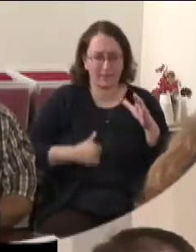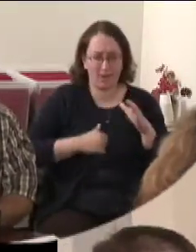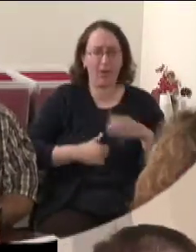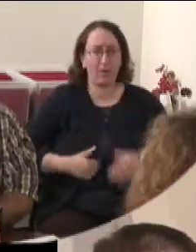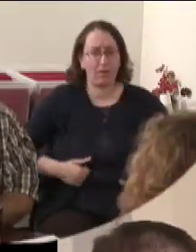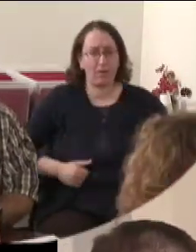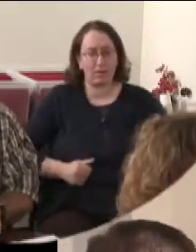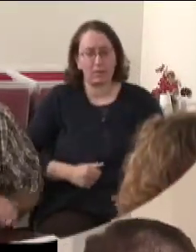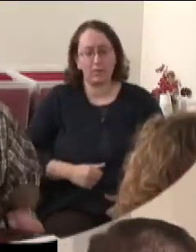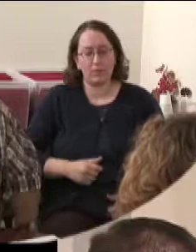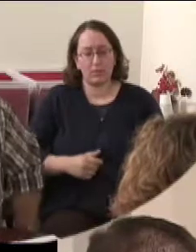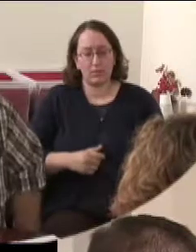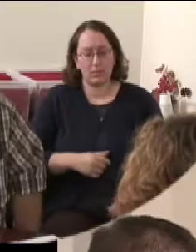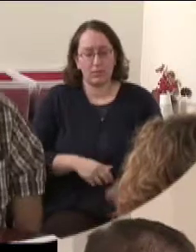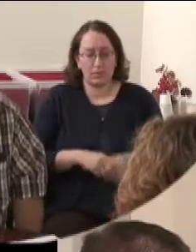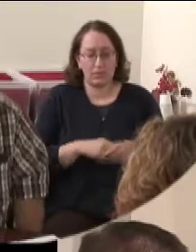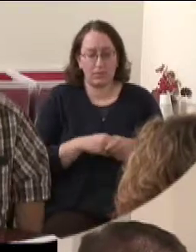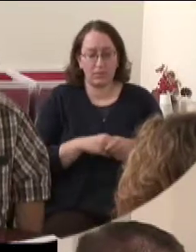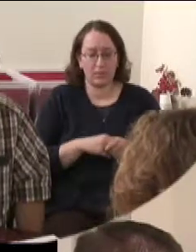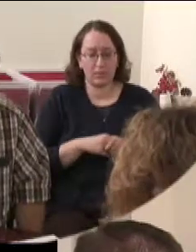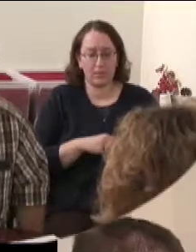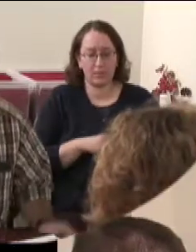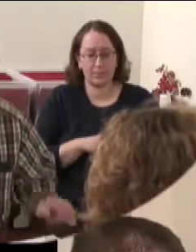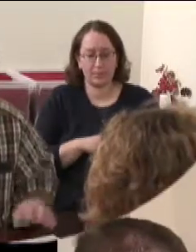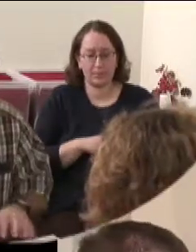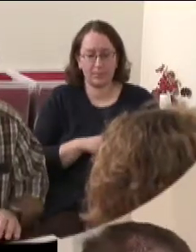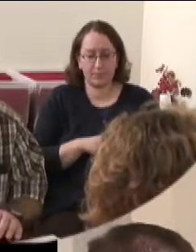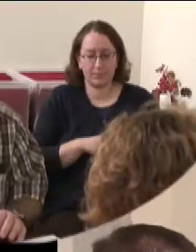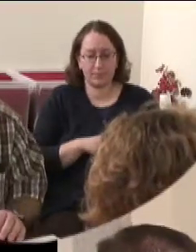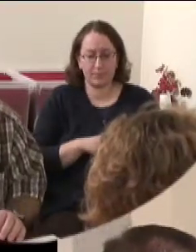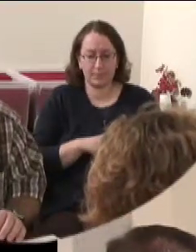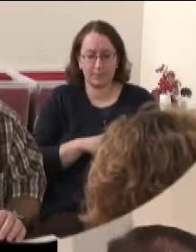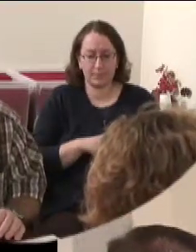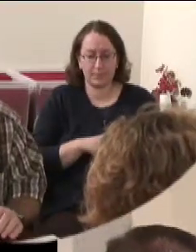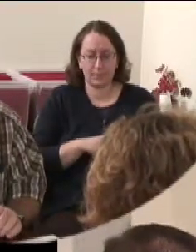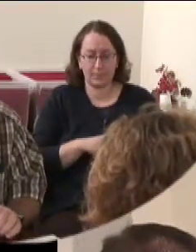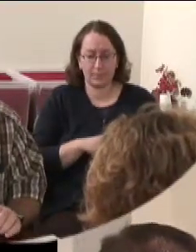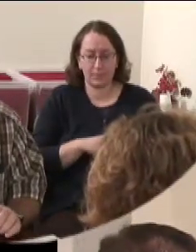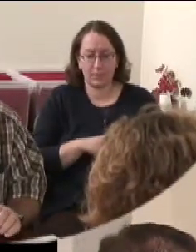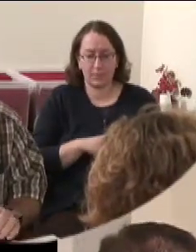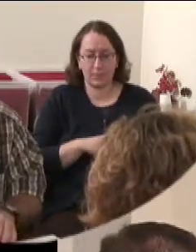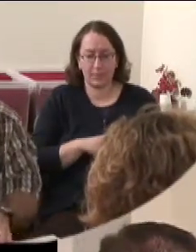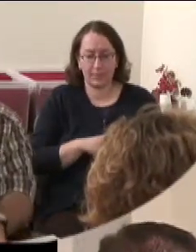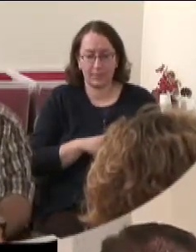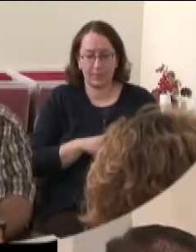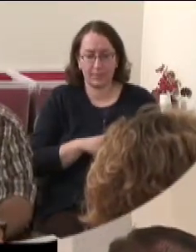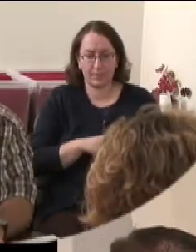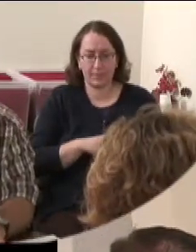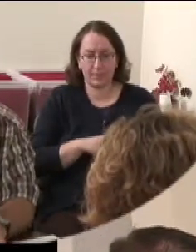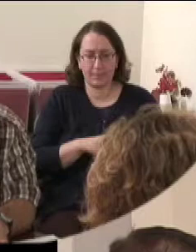Kelly: That's okay. Steven: For this. With the employment, let's see, we're looking for - Kelly: It's probably at the beginning here.